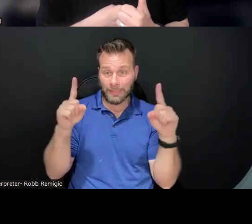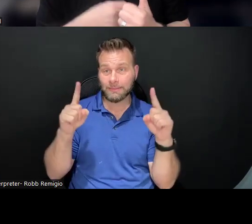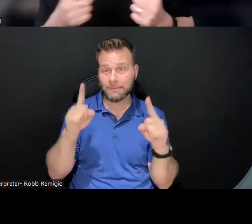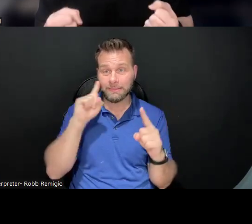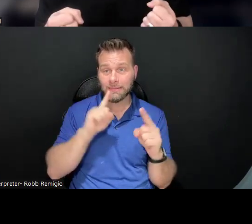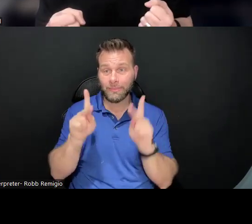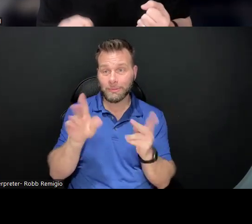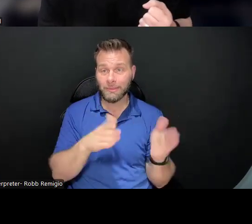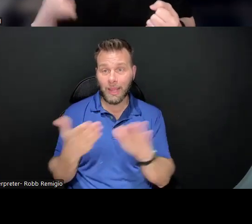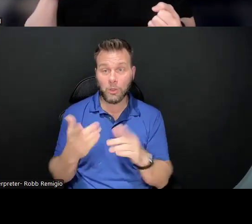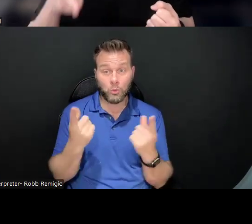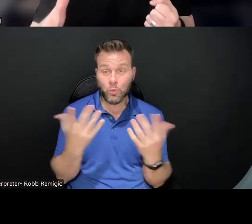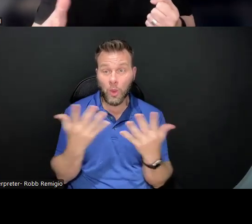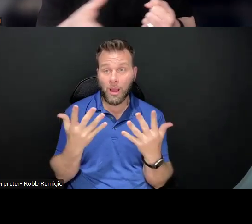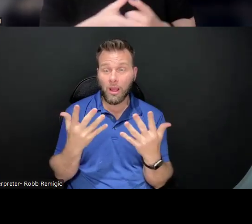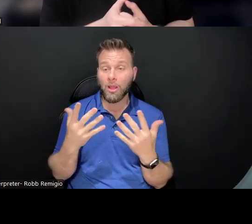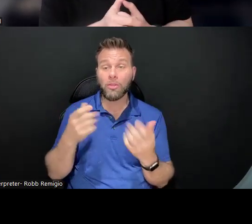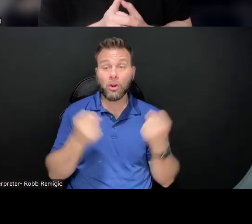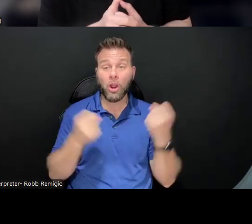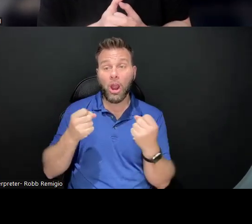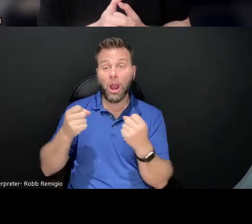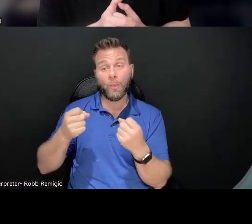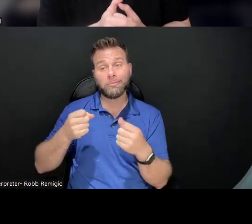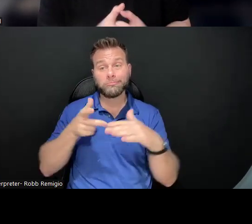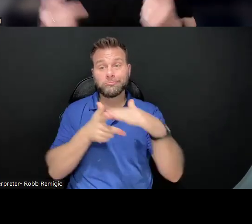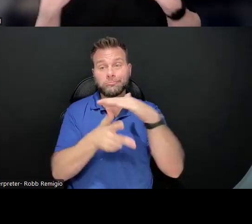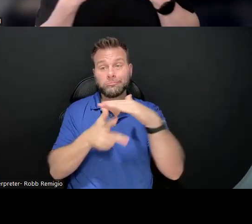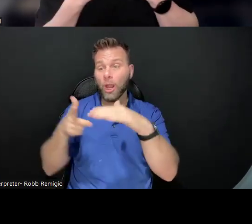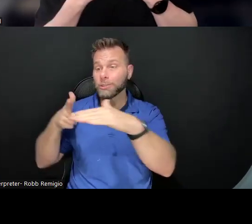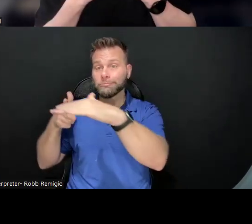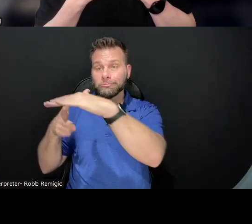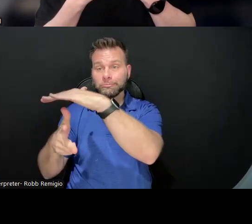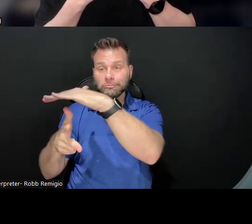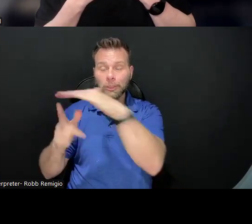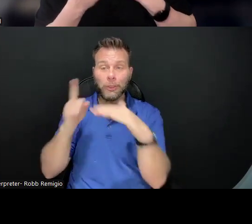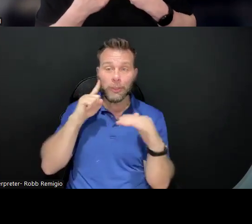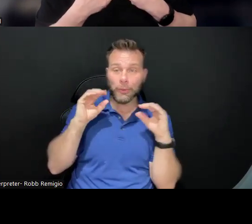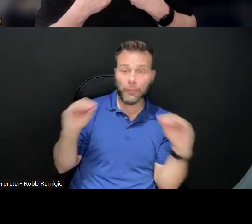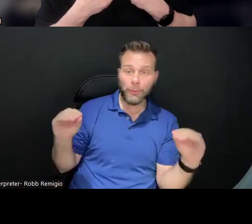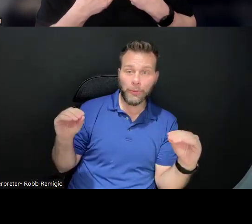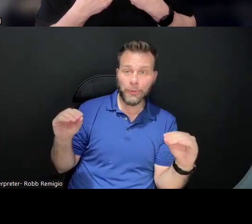In the news two prominent Deaf What did they do? They took their car, drove it into the attached garage.